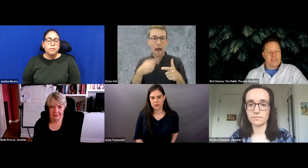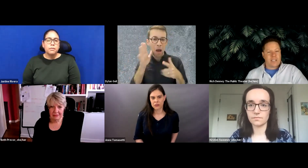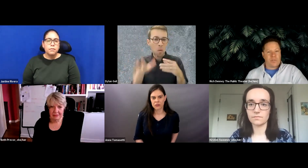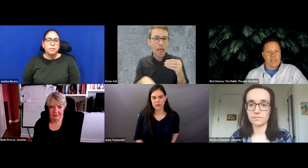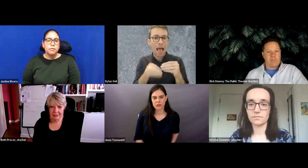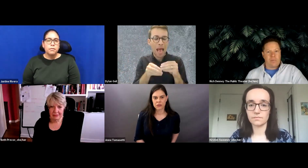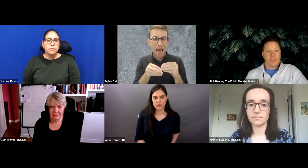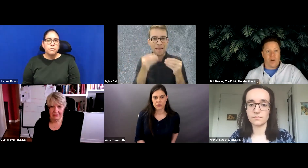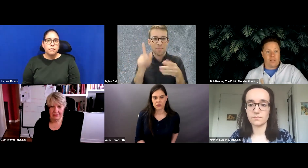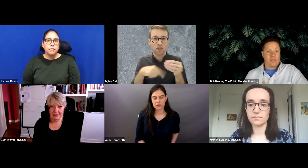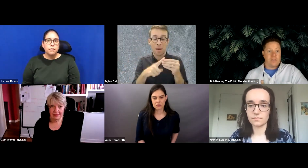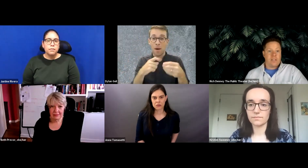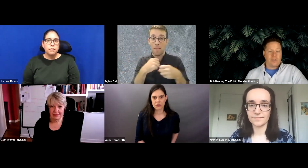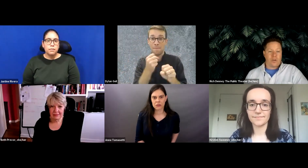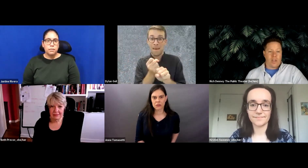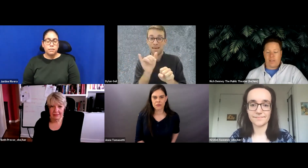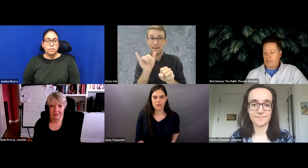accessible in both its runs. So go ahead, Beth.